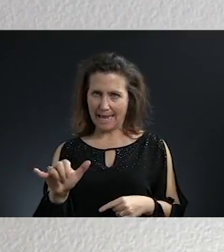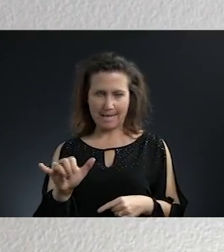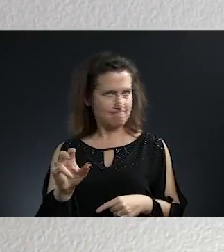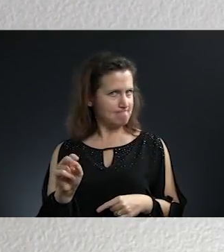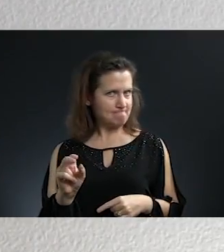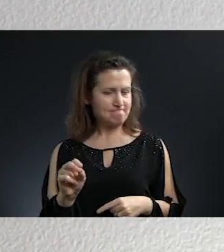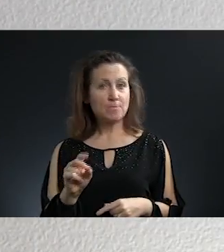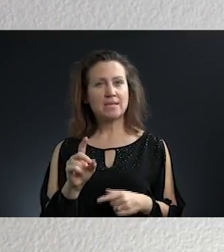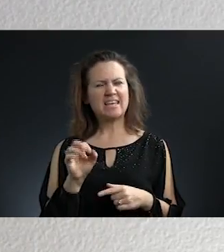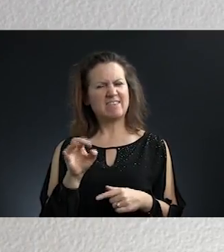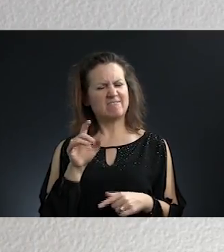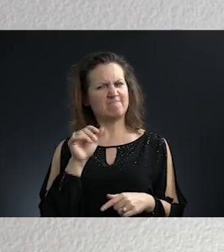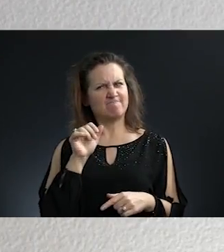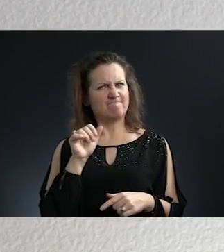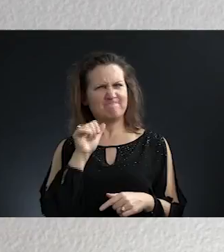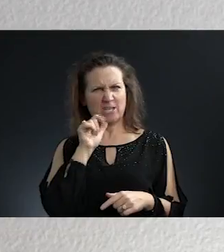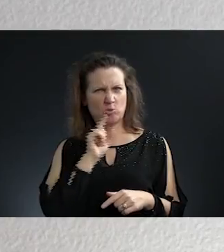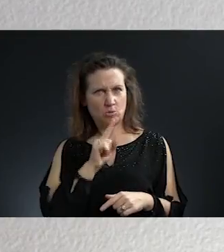If you are not sure you will abstain